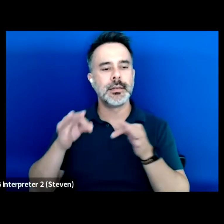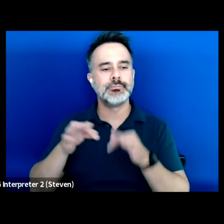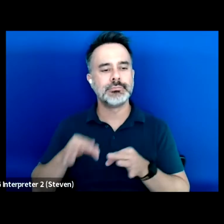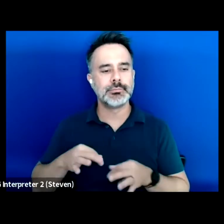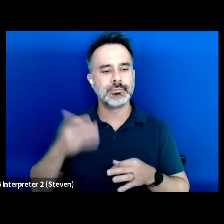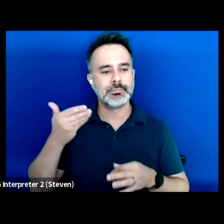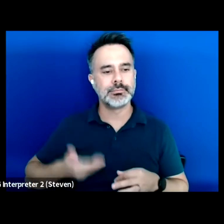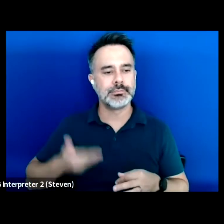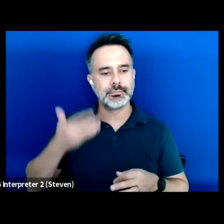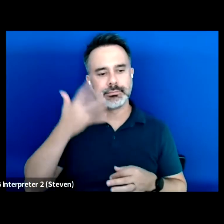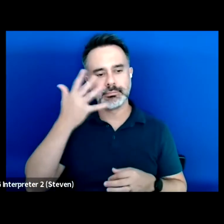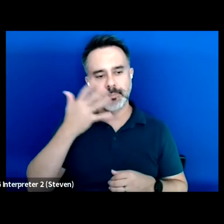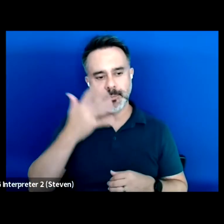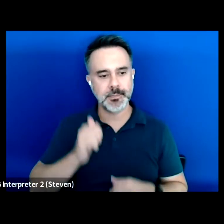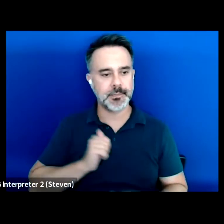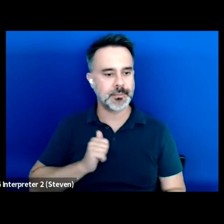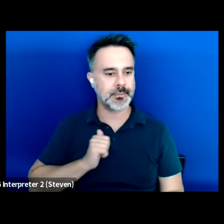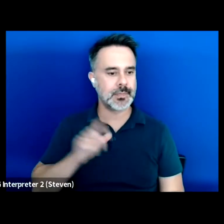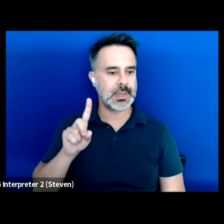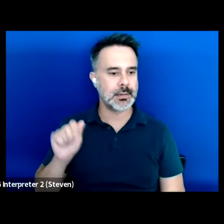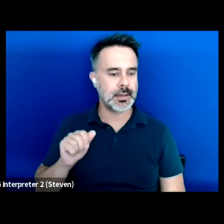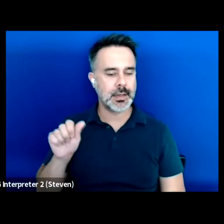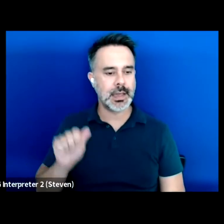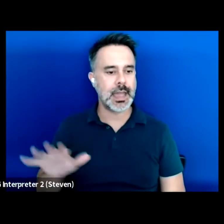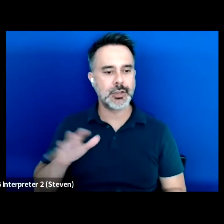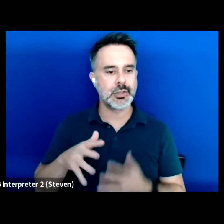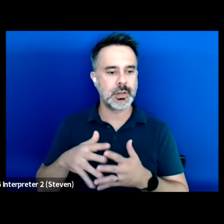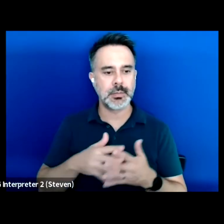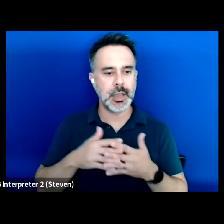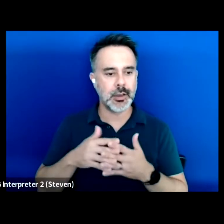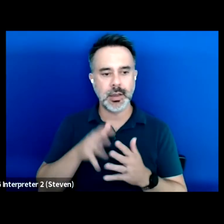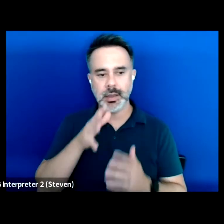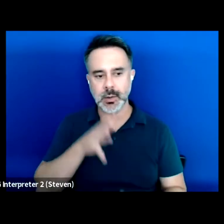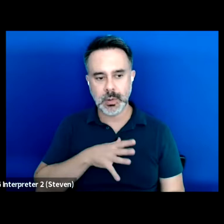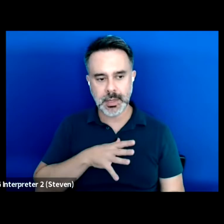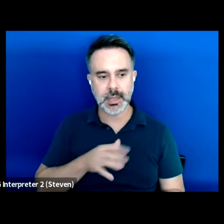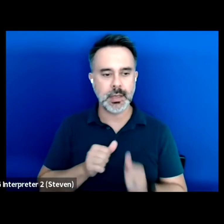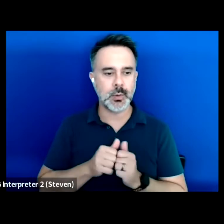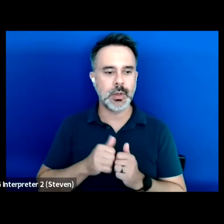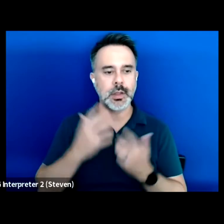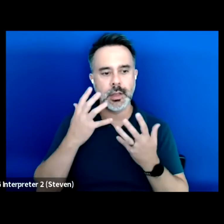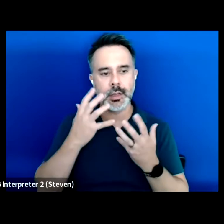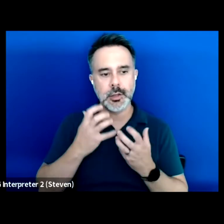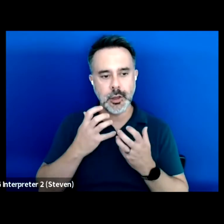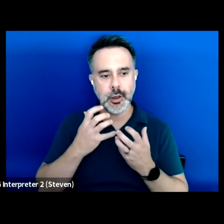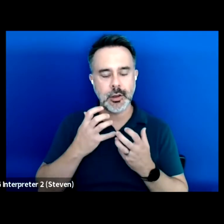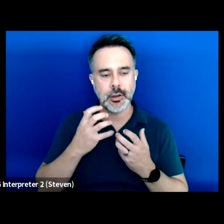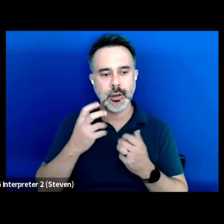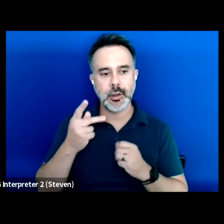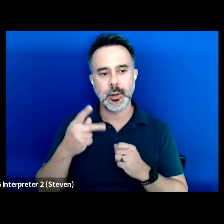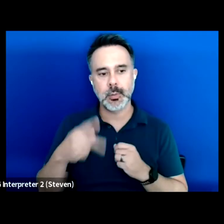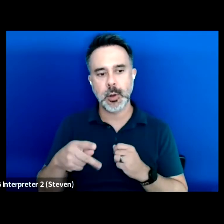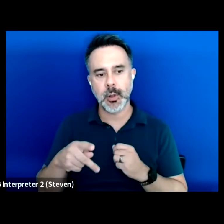Whether you know of her work from the Disability Visibility Project or her Twitter presence